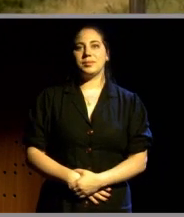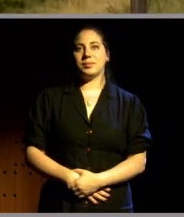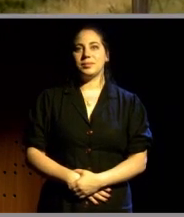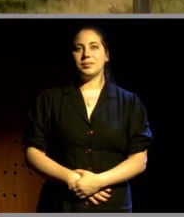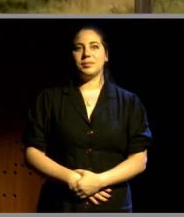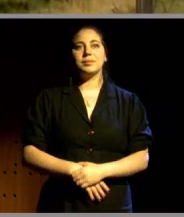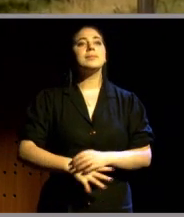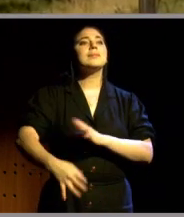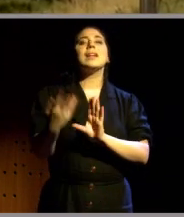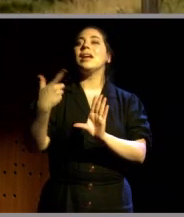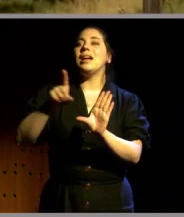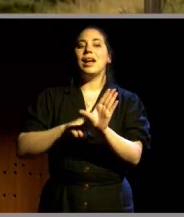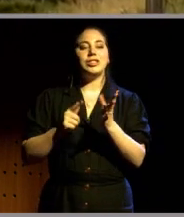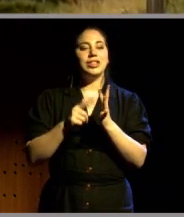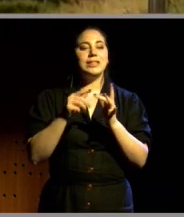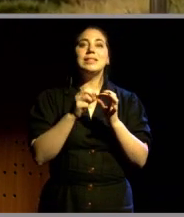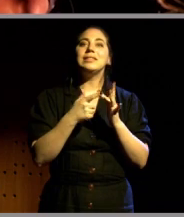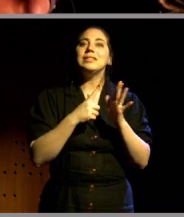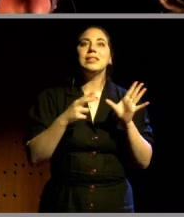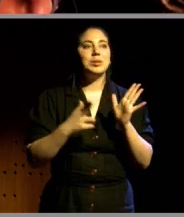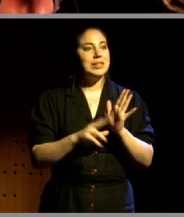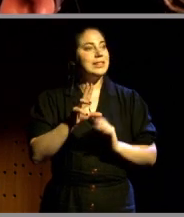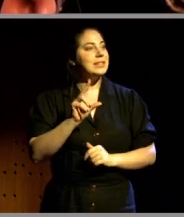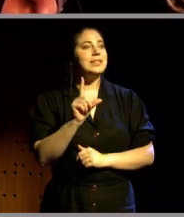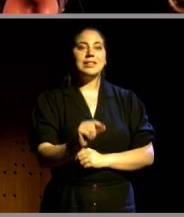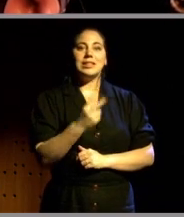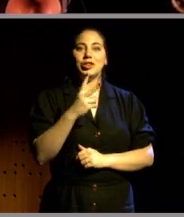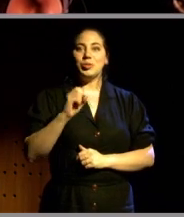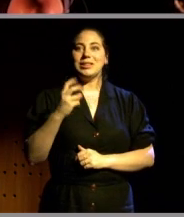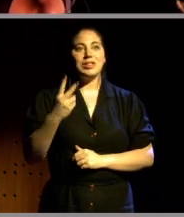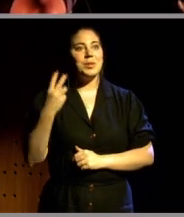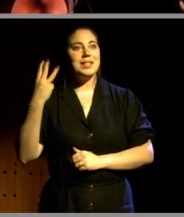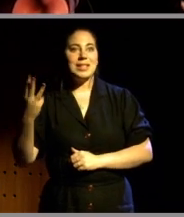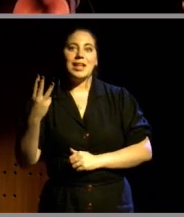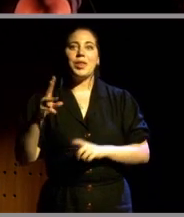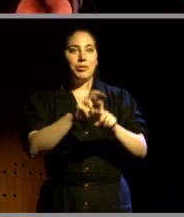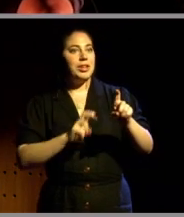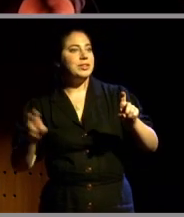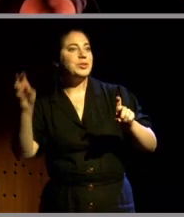Last year, Tibian starred in the 2023 Australian tour of The Sunshine Club as Dave Daylight,